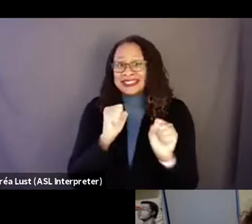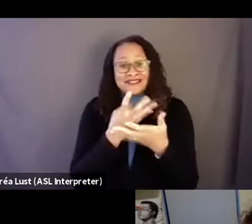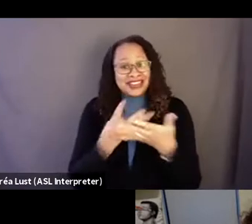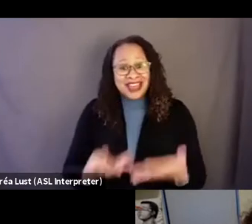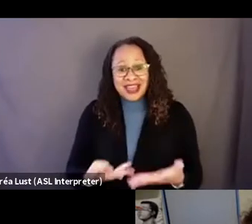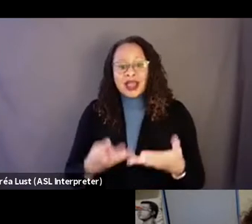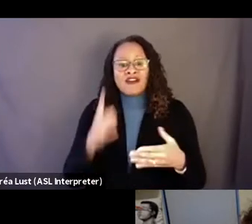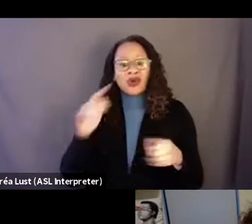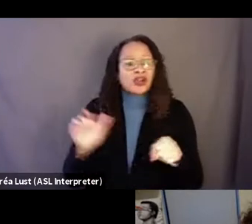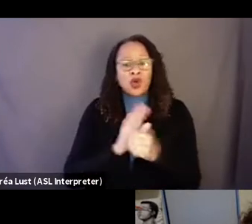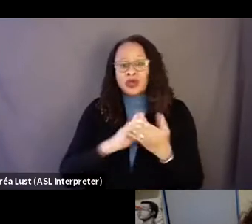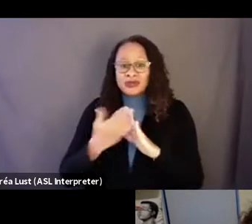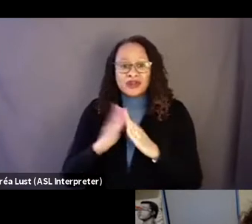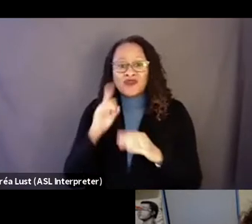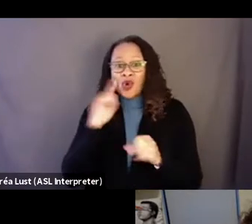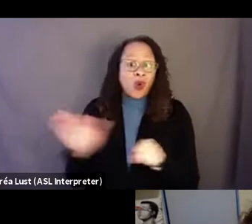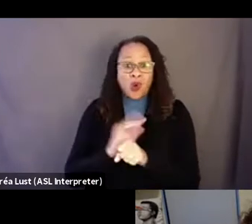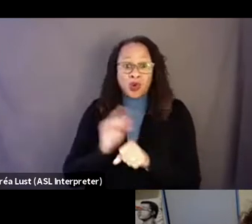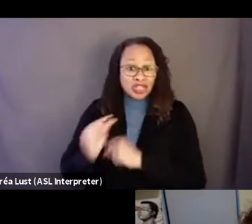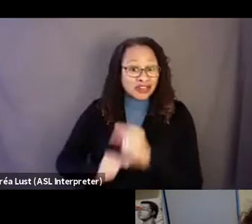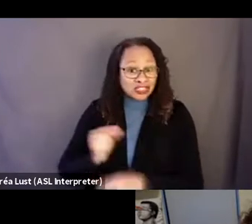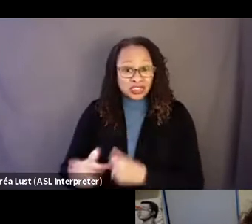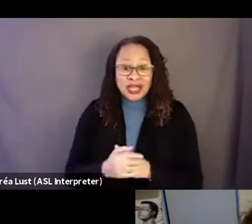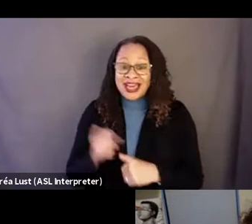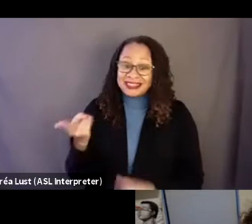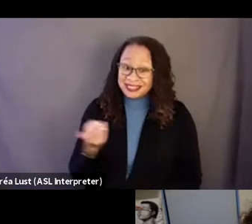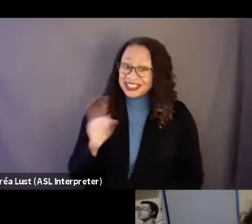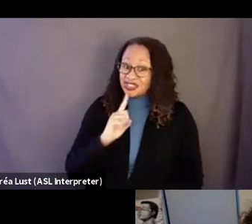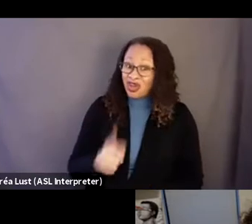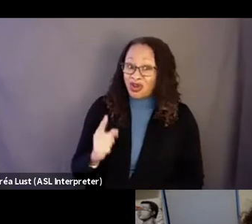These are our leaders, are the people that have been taking care of us